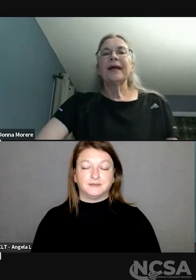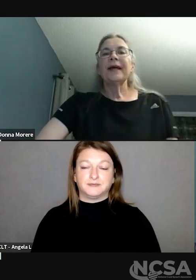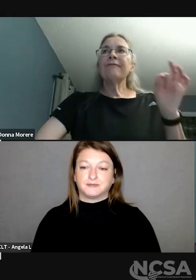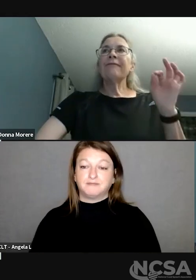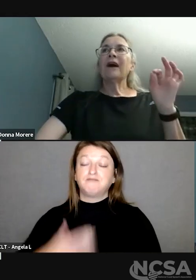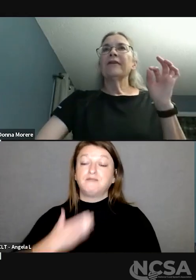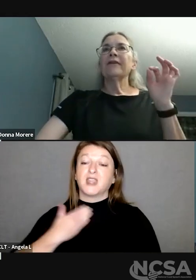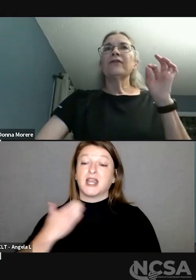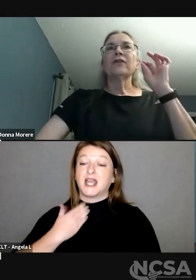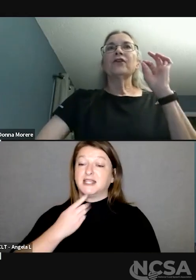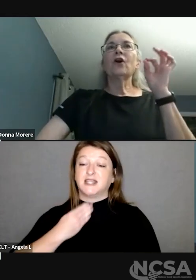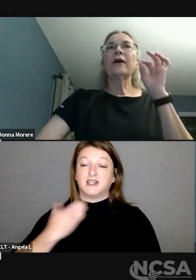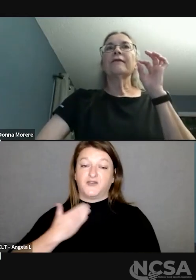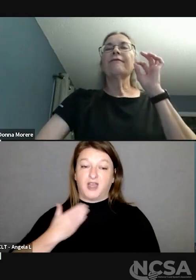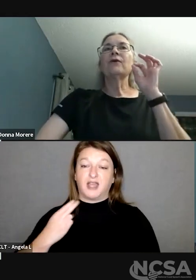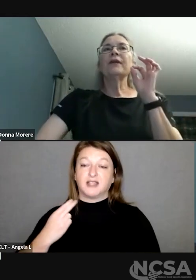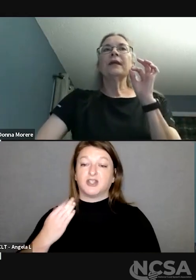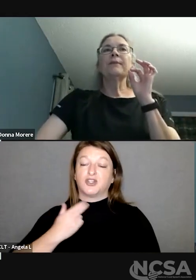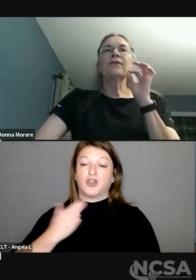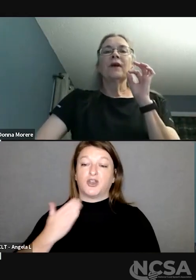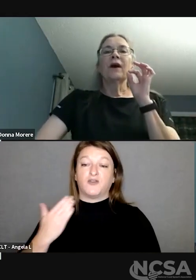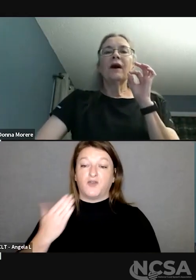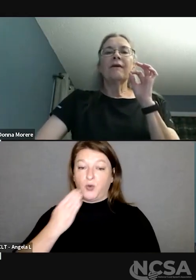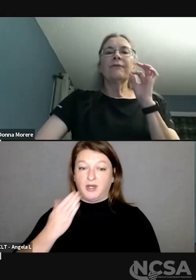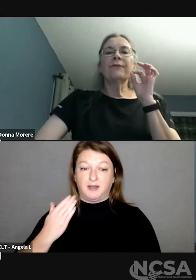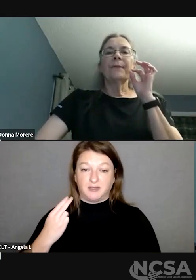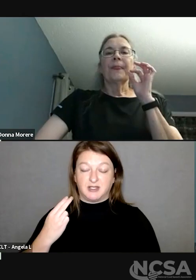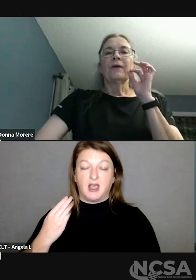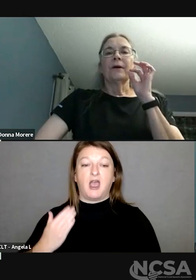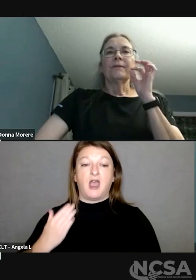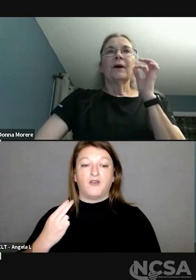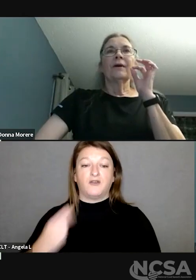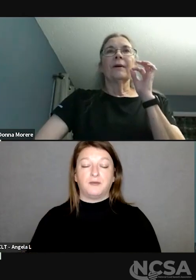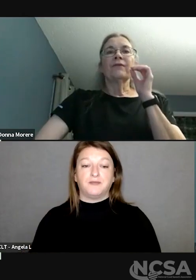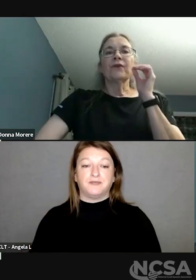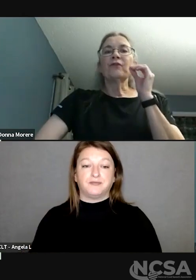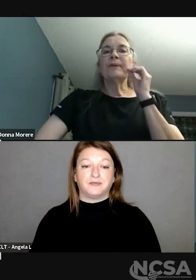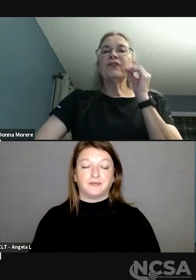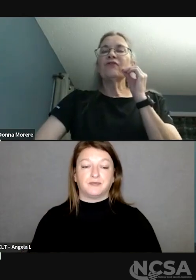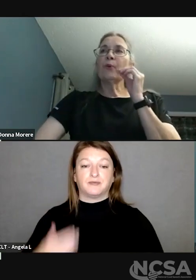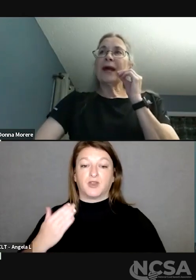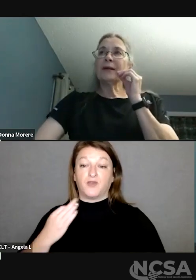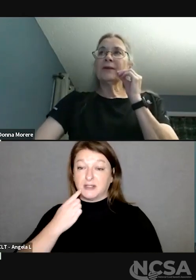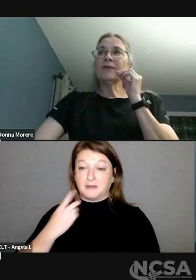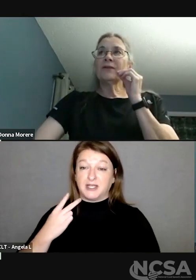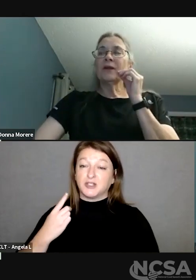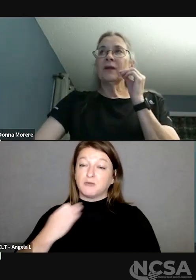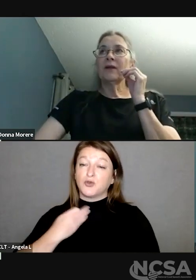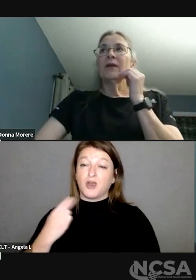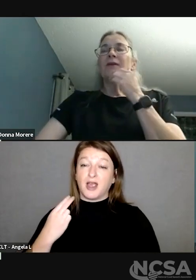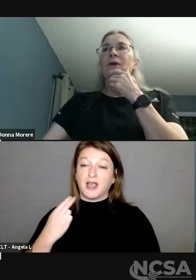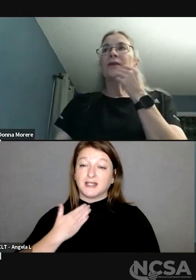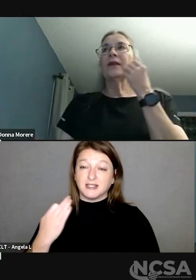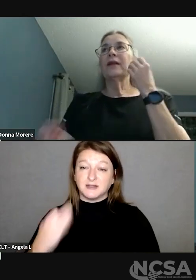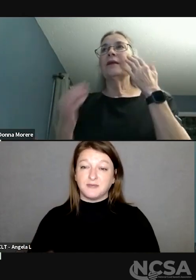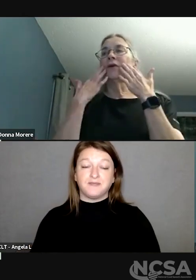It identifies the target phonemes for speech practice. So that if you're